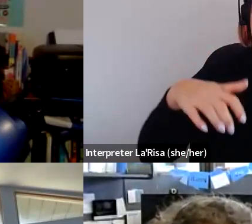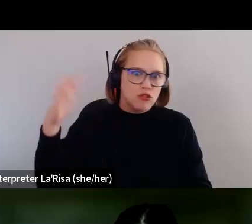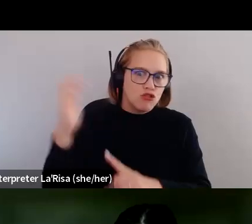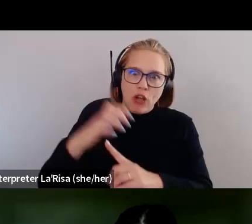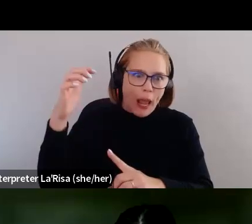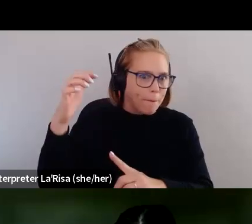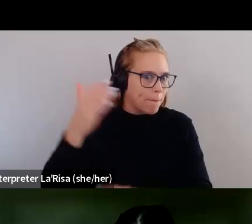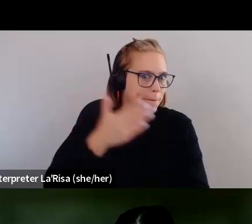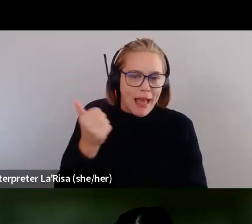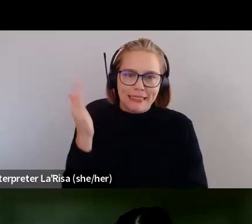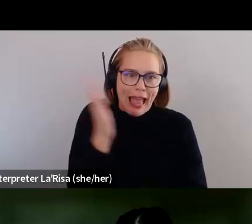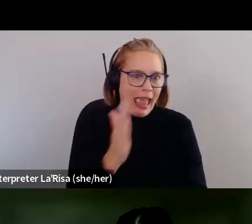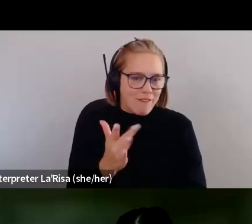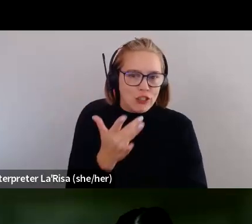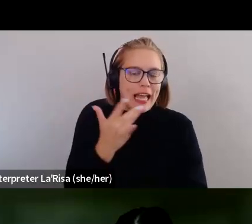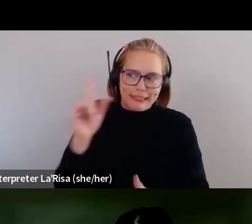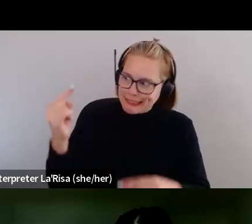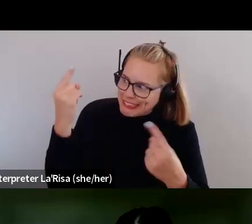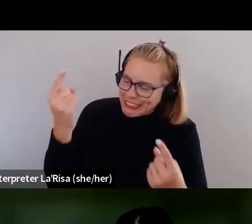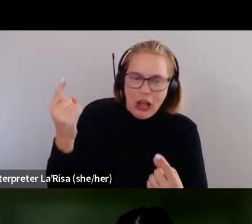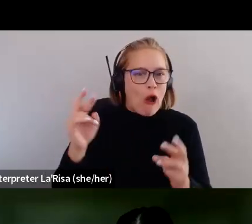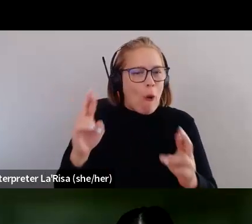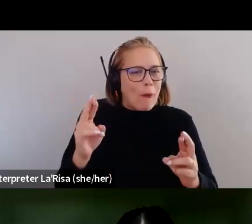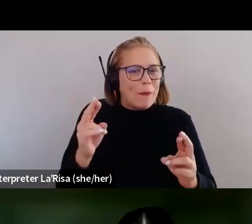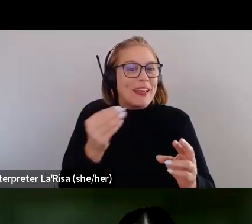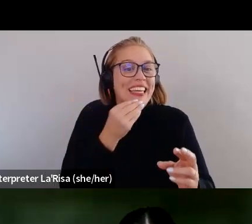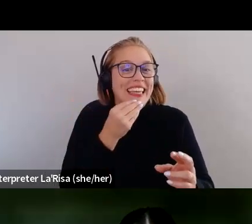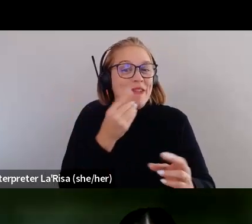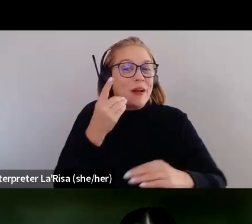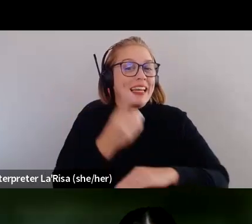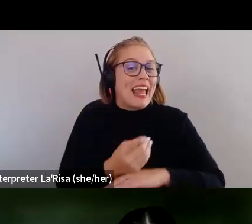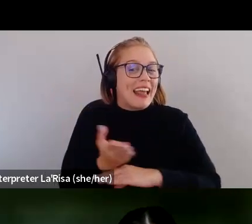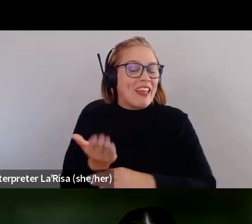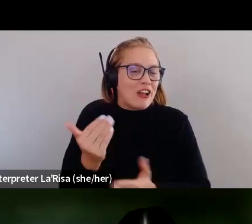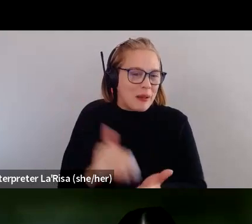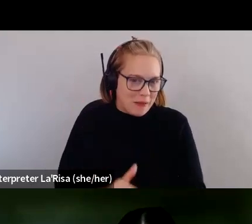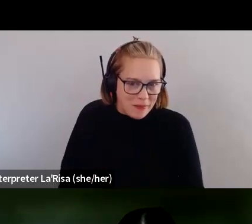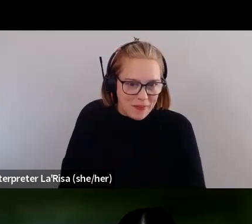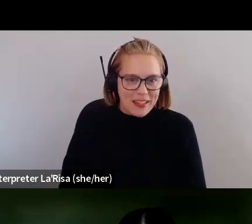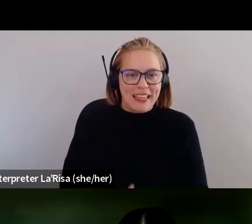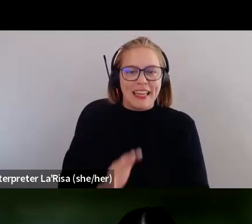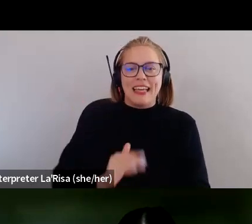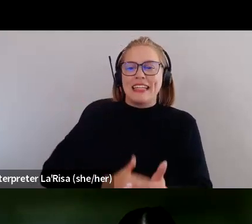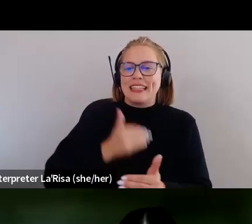green chili enchiladas I have ever eaten in my entire life. Hopefully,